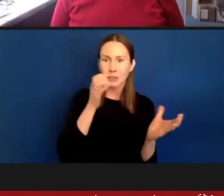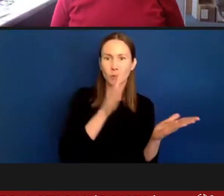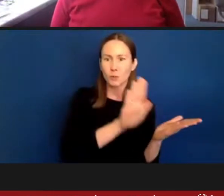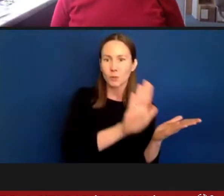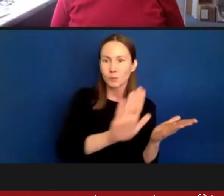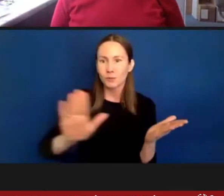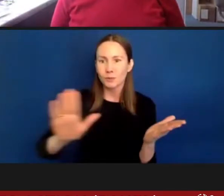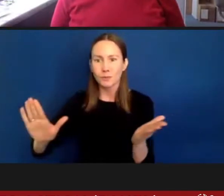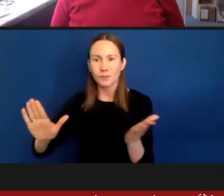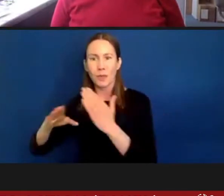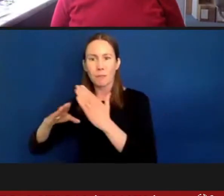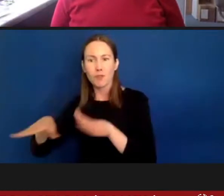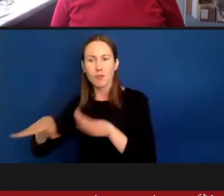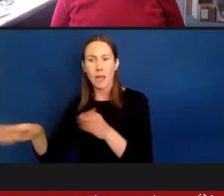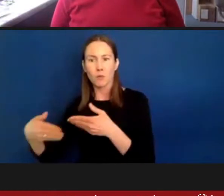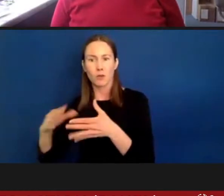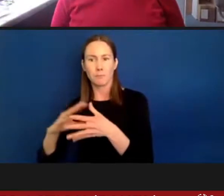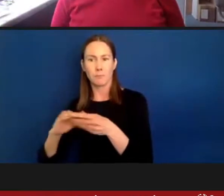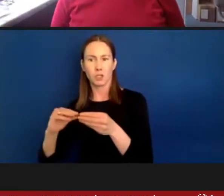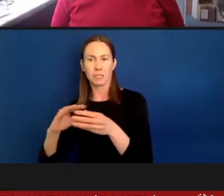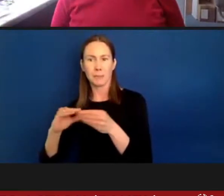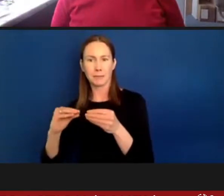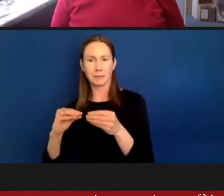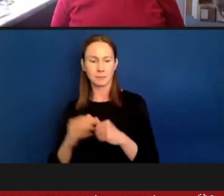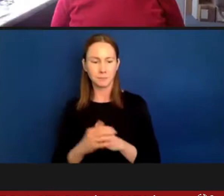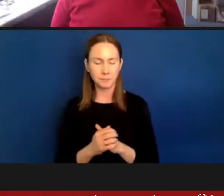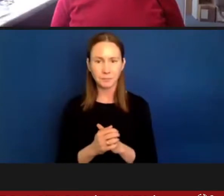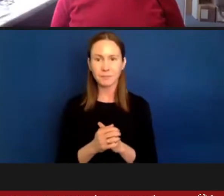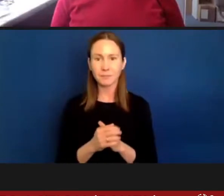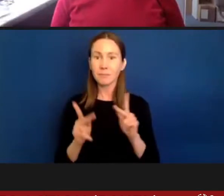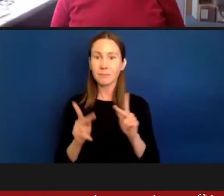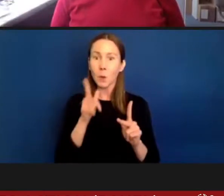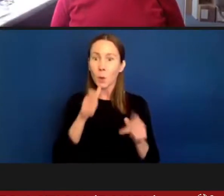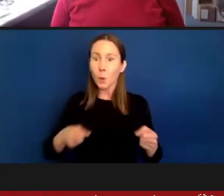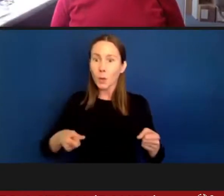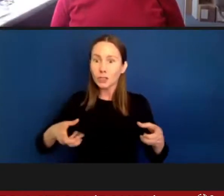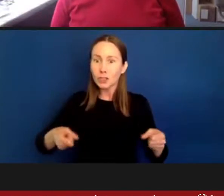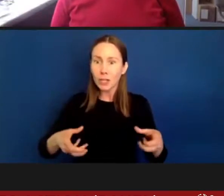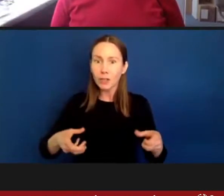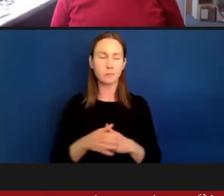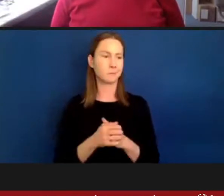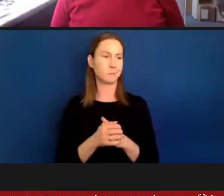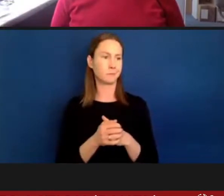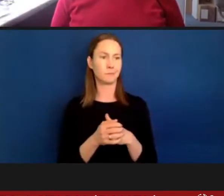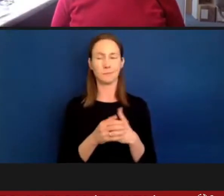in the breakout room. A number of people shared, that are either physicians or are in medical school right now.